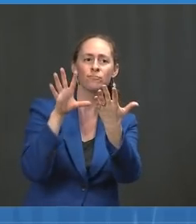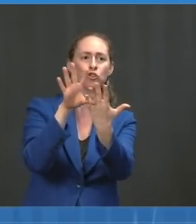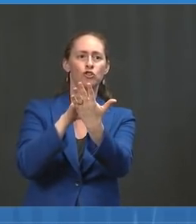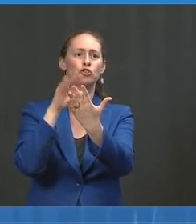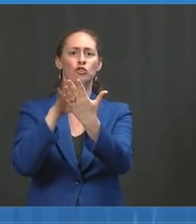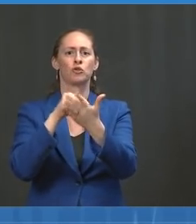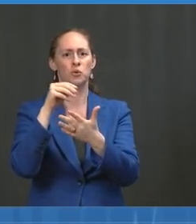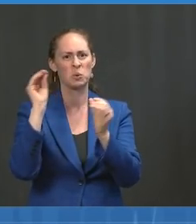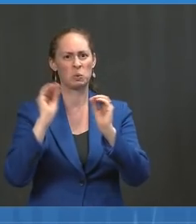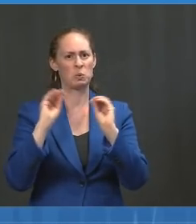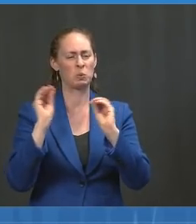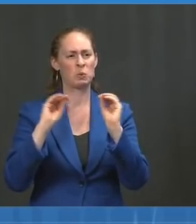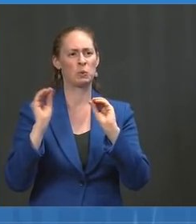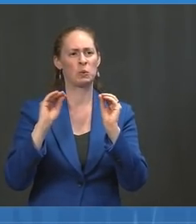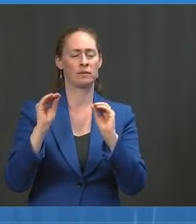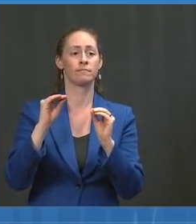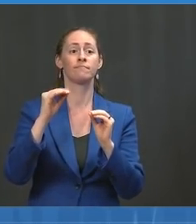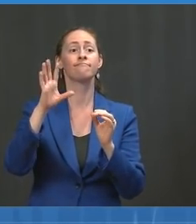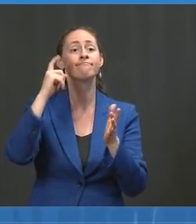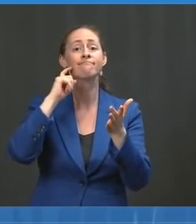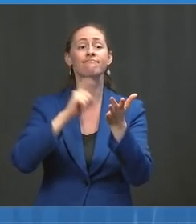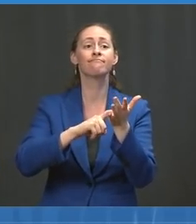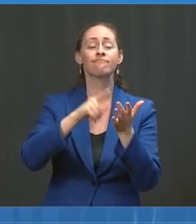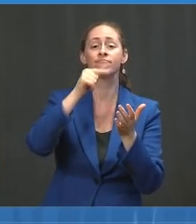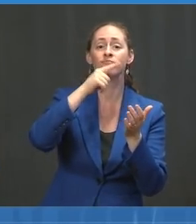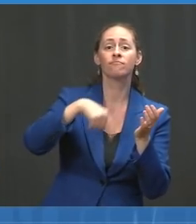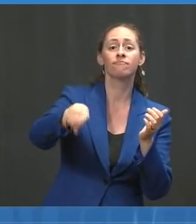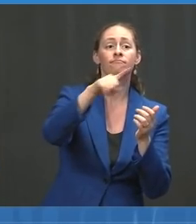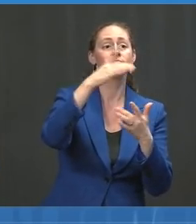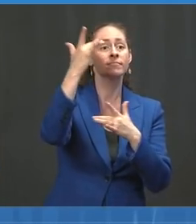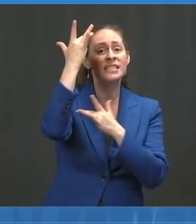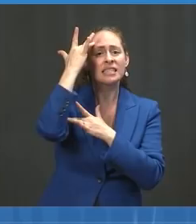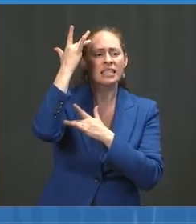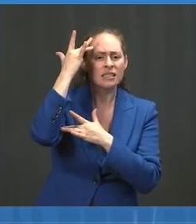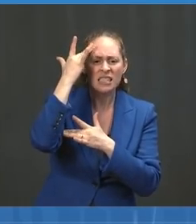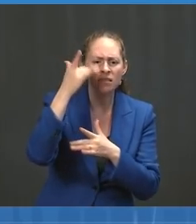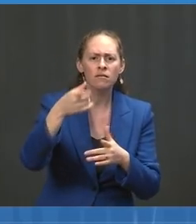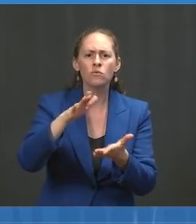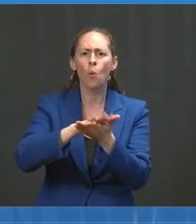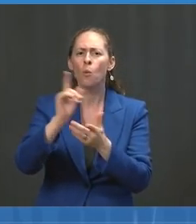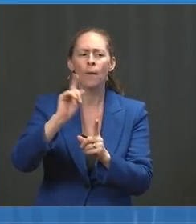that comes into the schools comes in from communities. And we have high rates of the communities now,